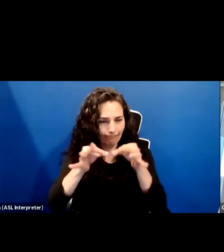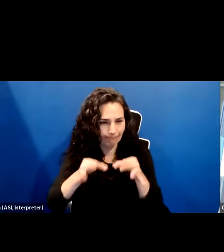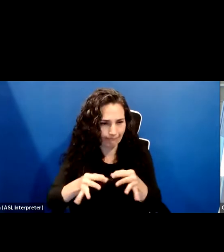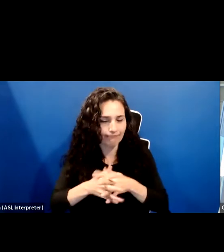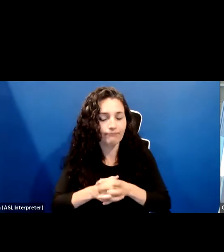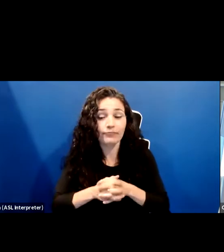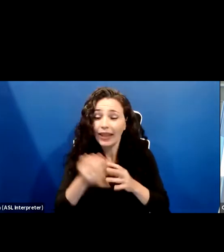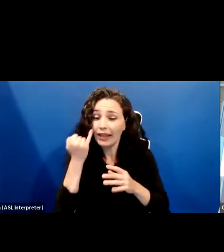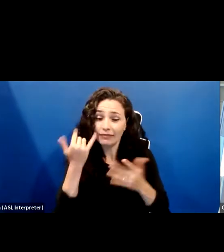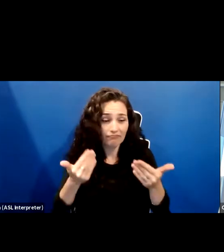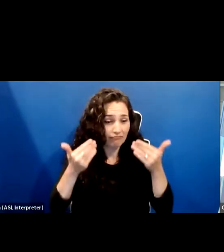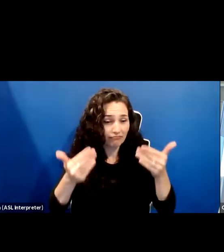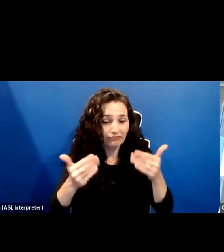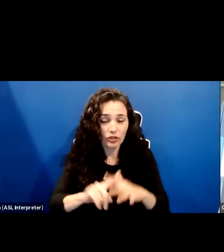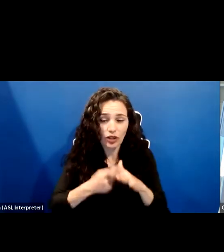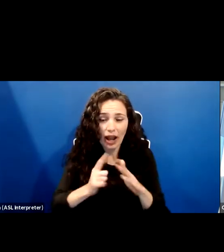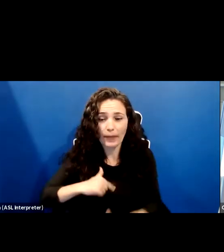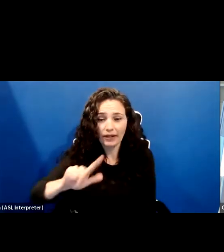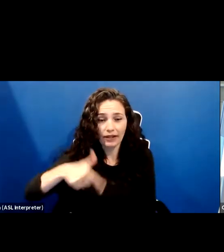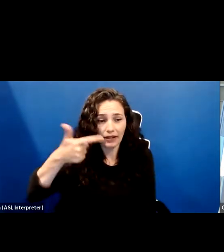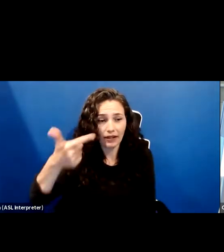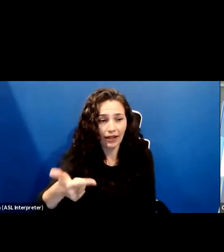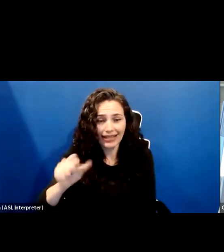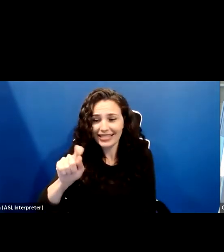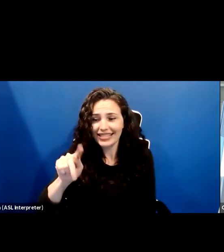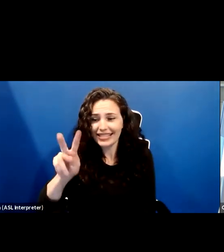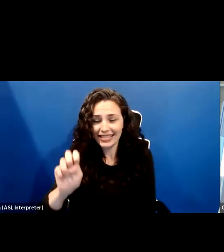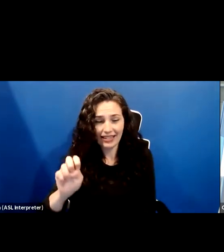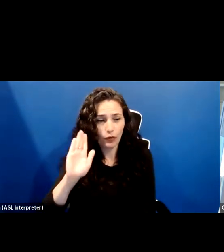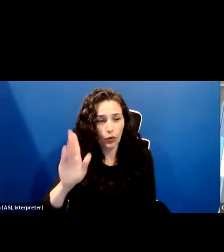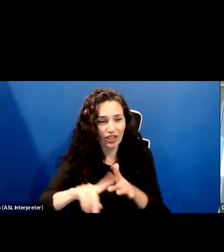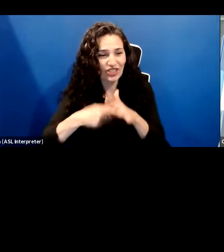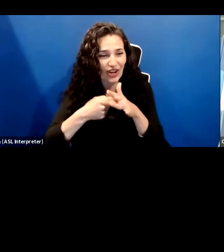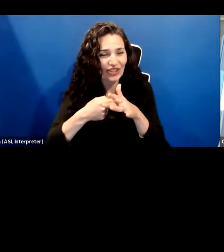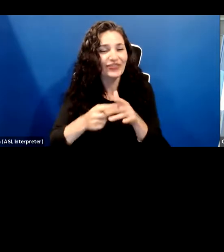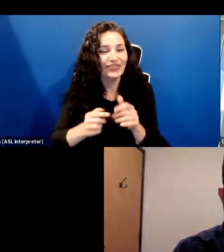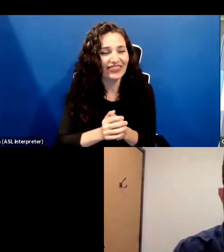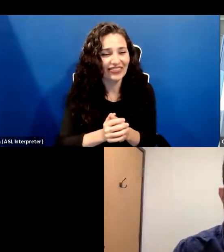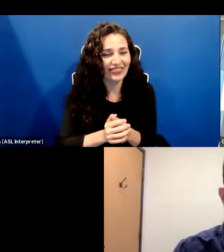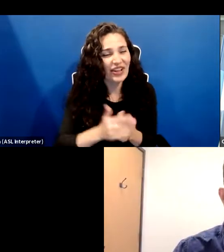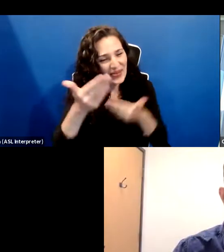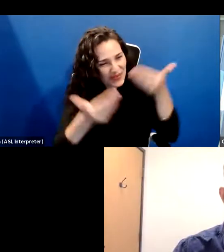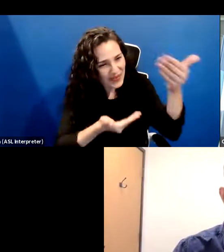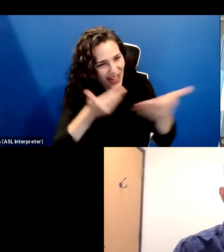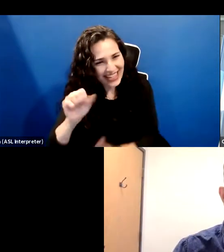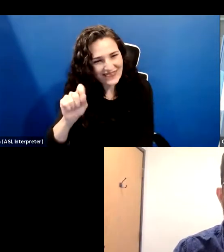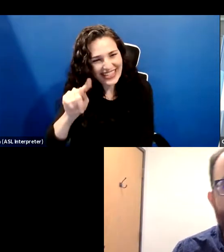And without any further ado, I'm gonna hand things over to Steve here to get us started. Welcome Steve.